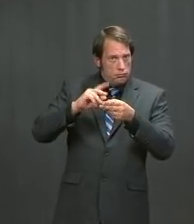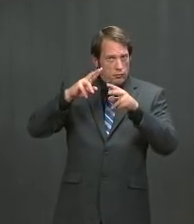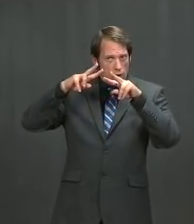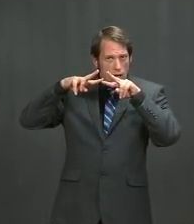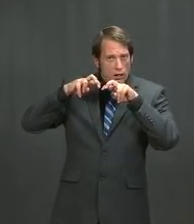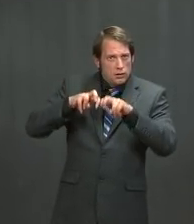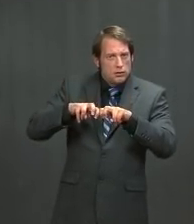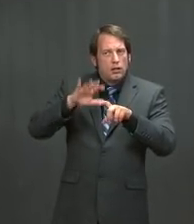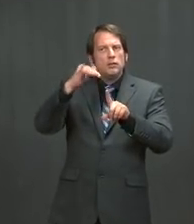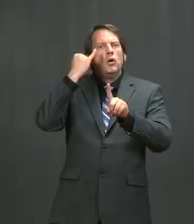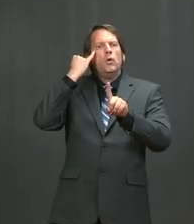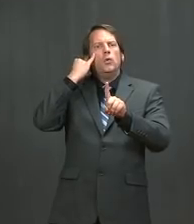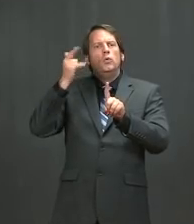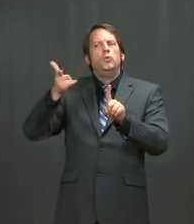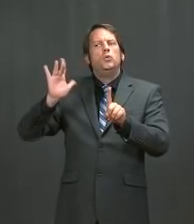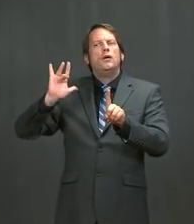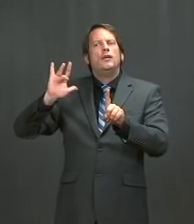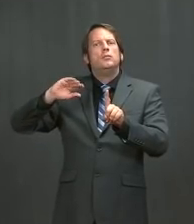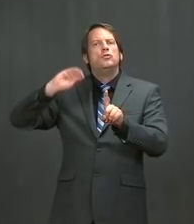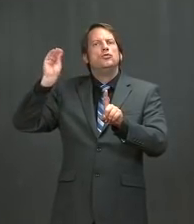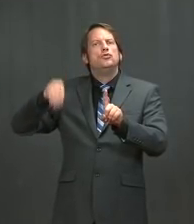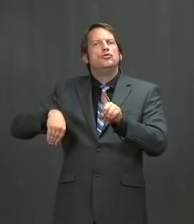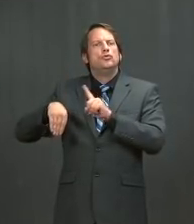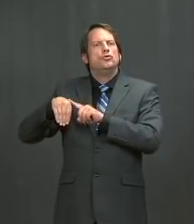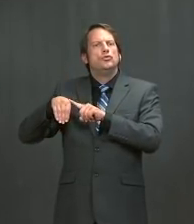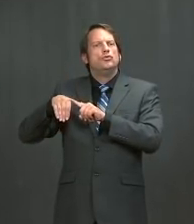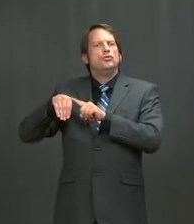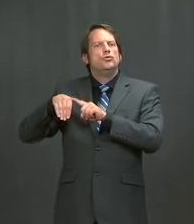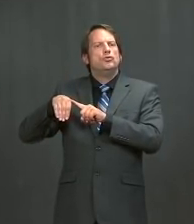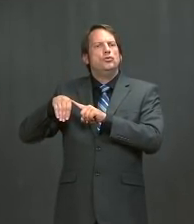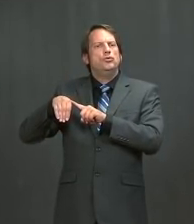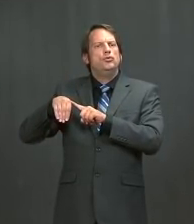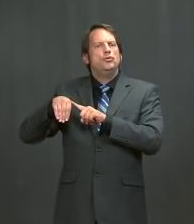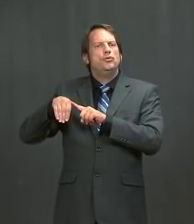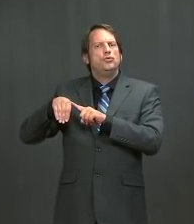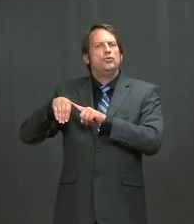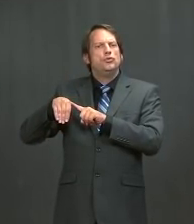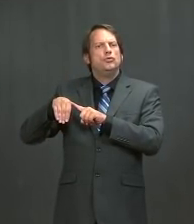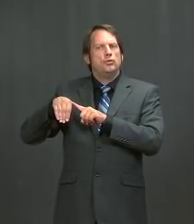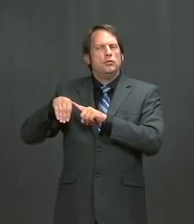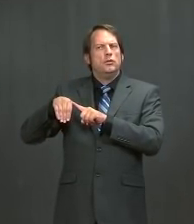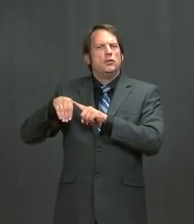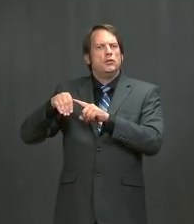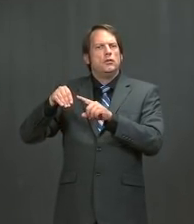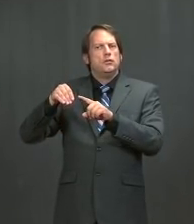how much less income revenue would that distribute? Are you doing that, kind of, in a detailed analysis